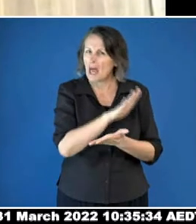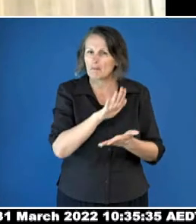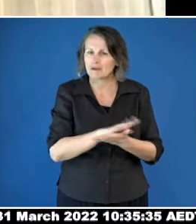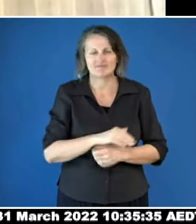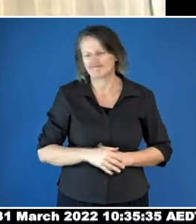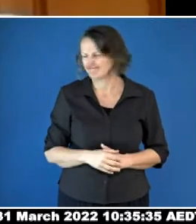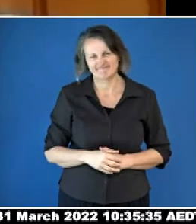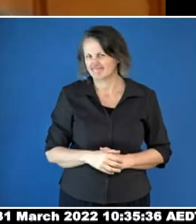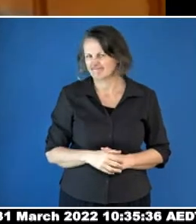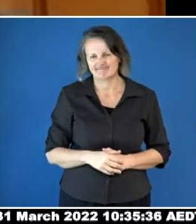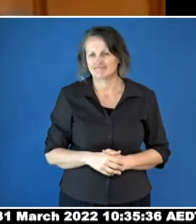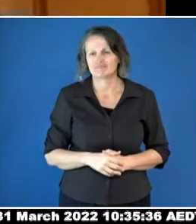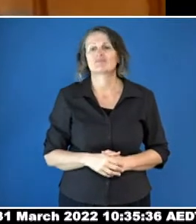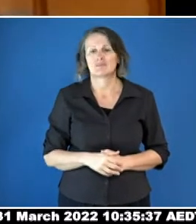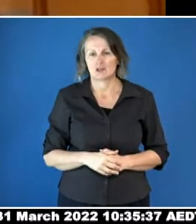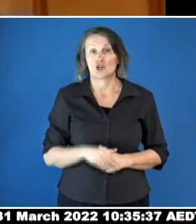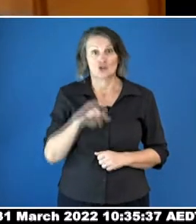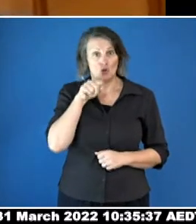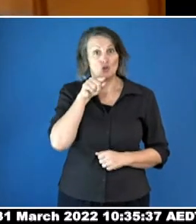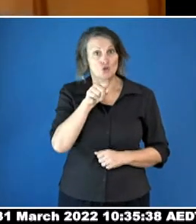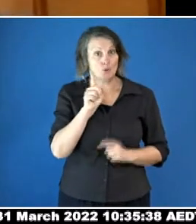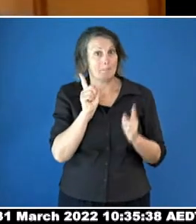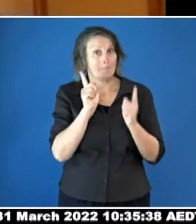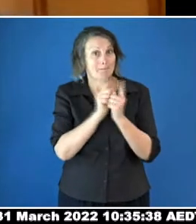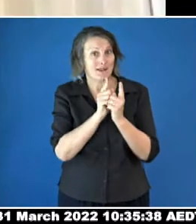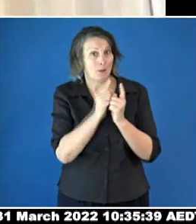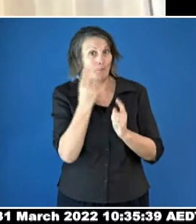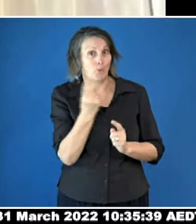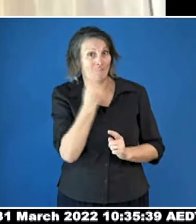No. MS EASTMAN: And you had a - you met a boyfriend when you were there.